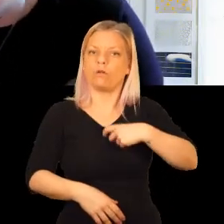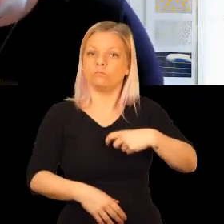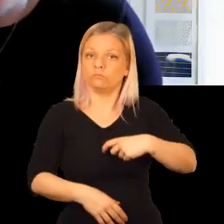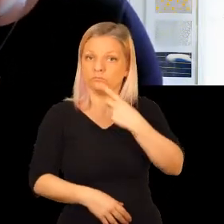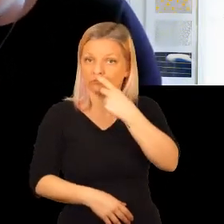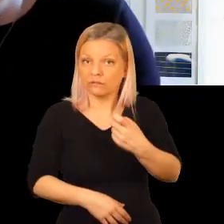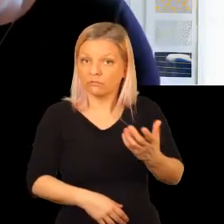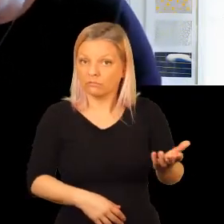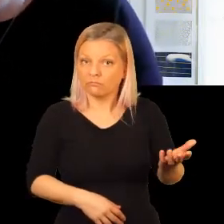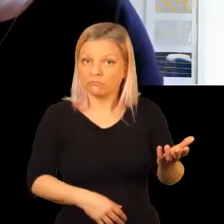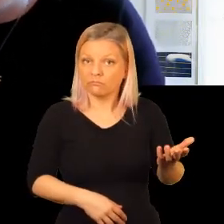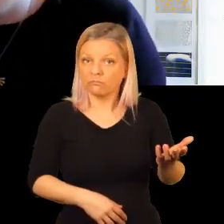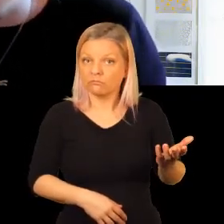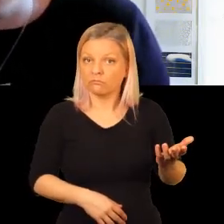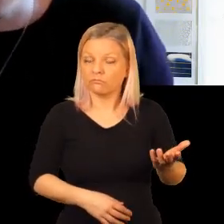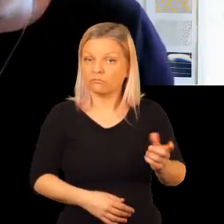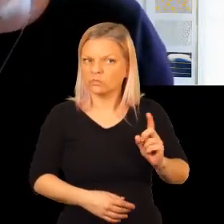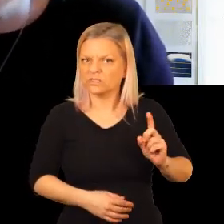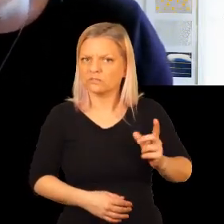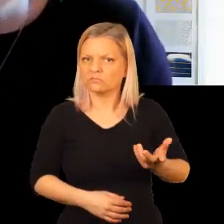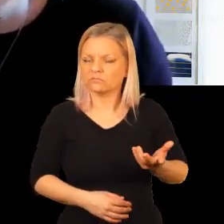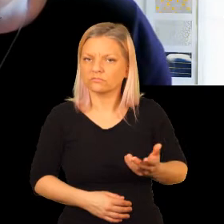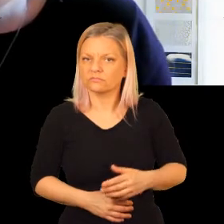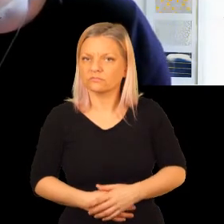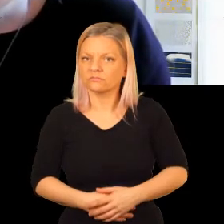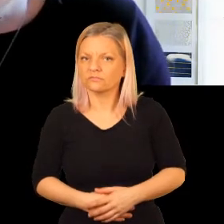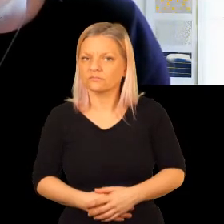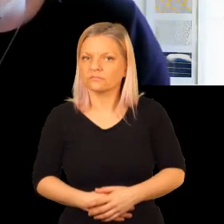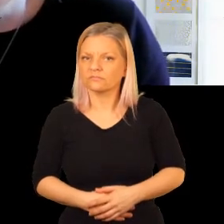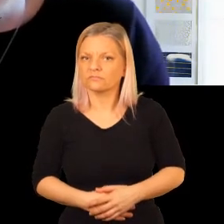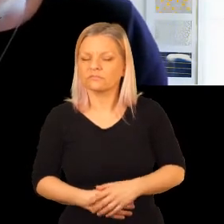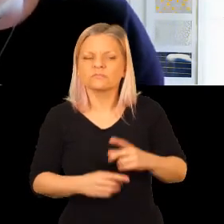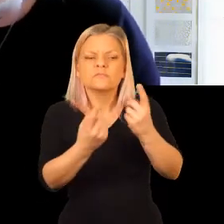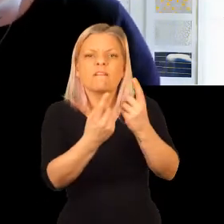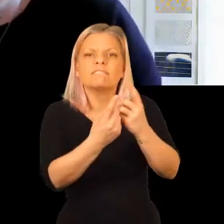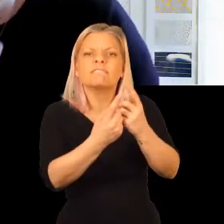when you've worked with organizations and people who are creating these more formal rules what's